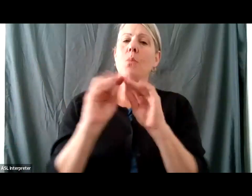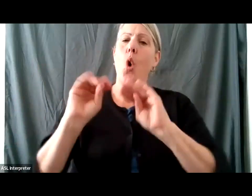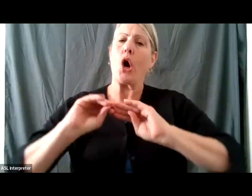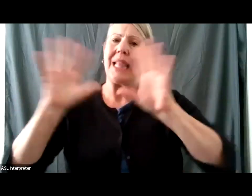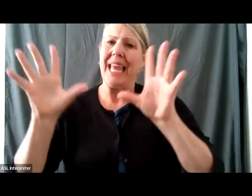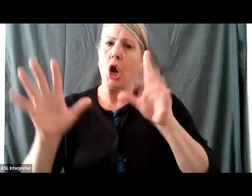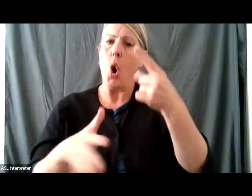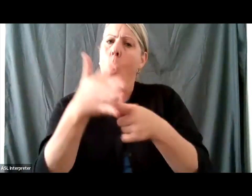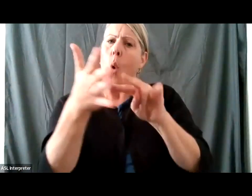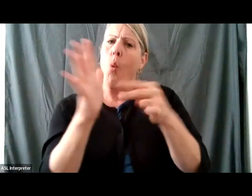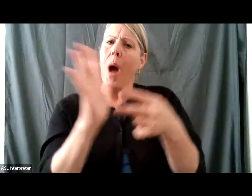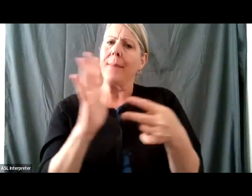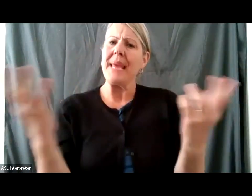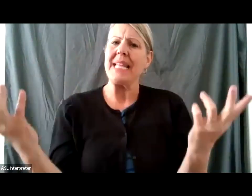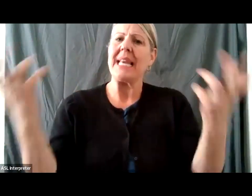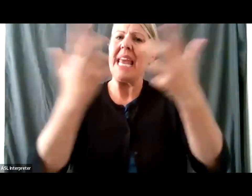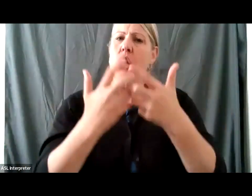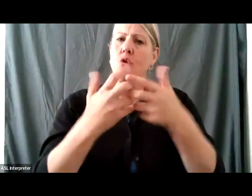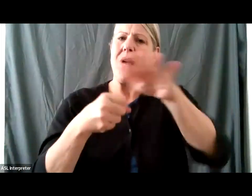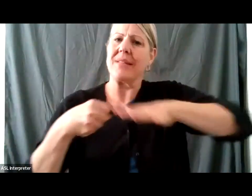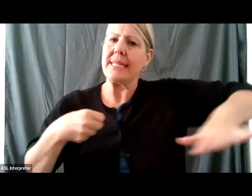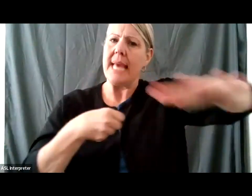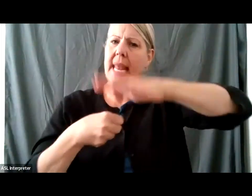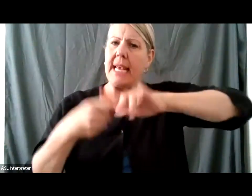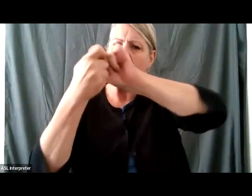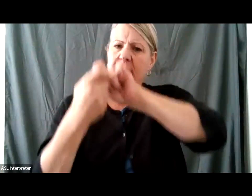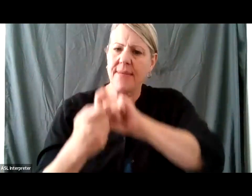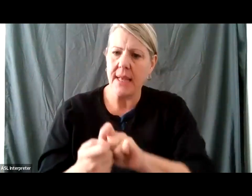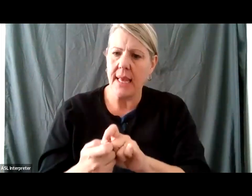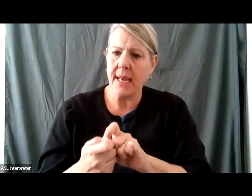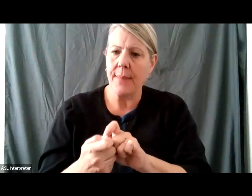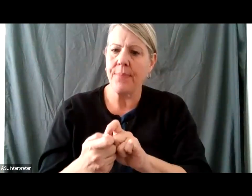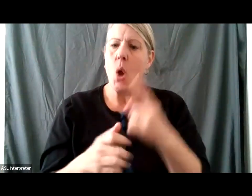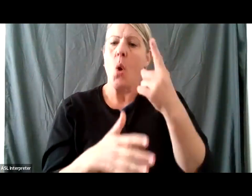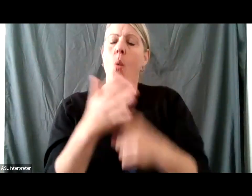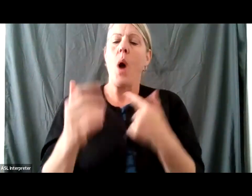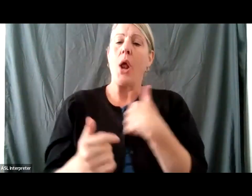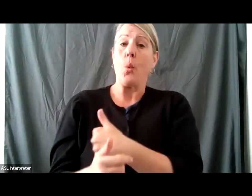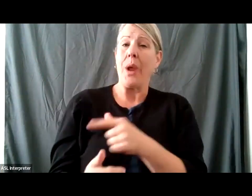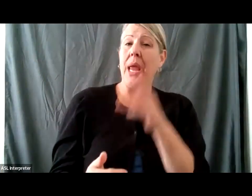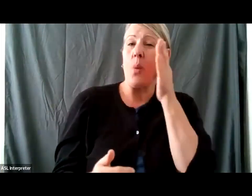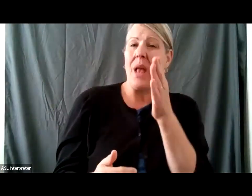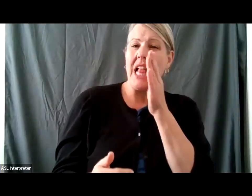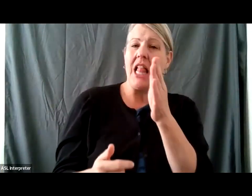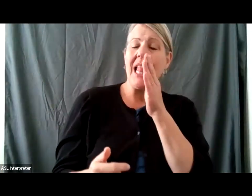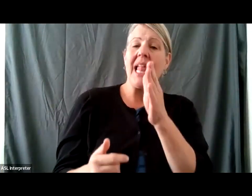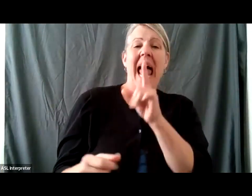appropriate to the person's needs. What are we actually proposing? There's an application.